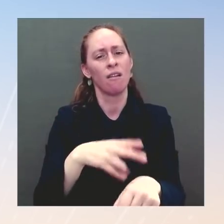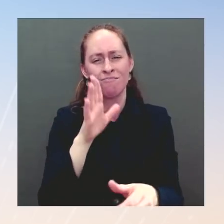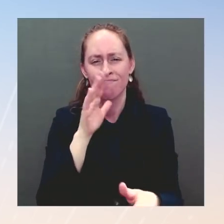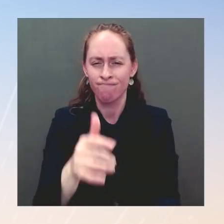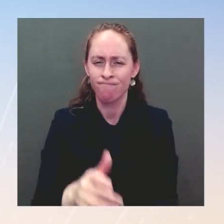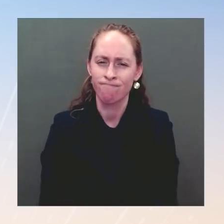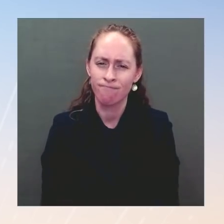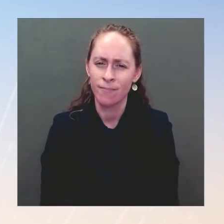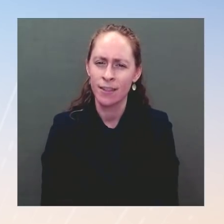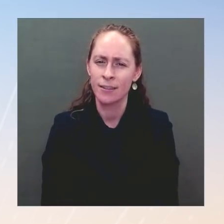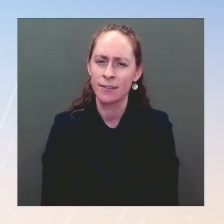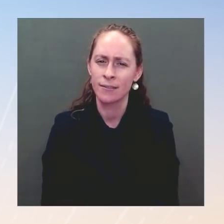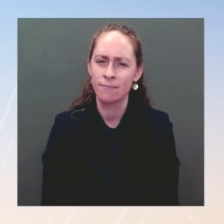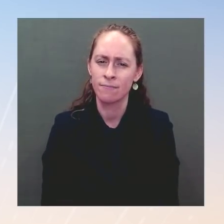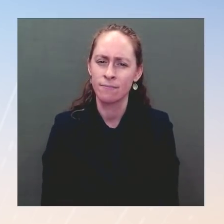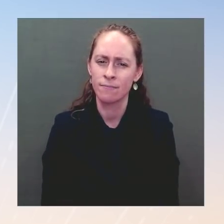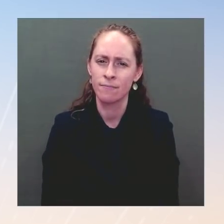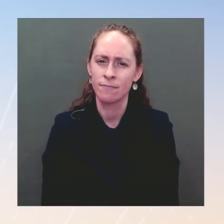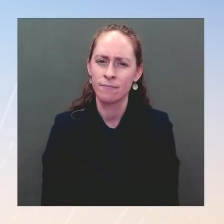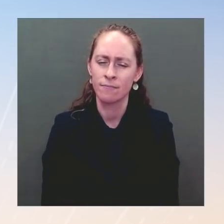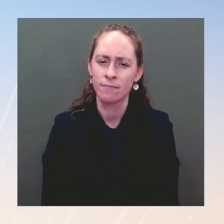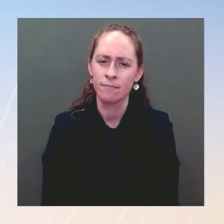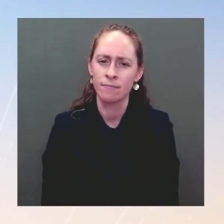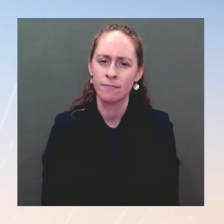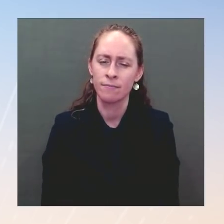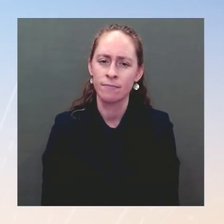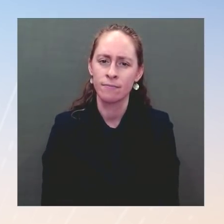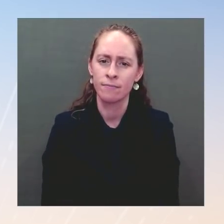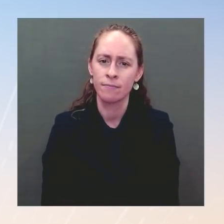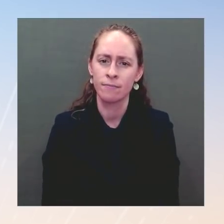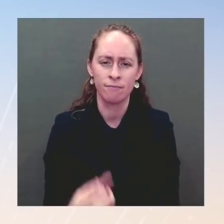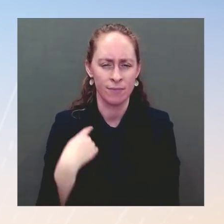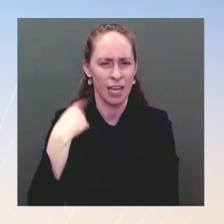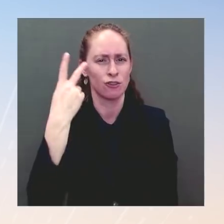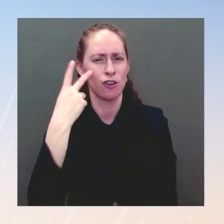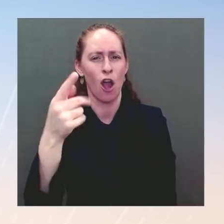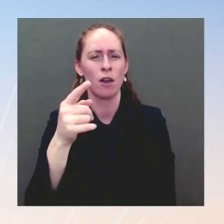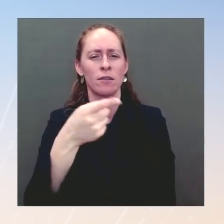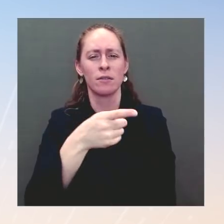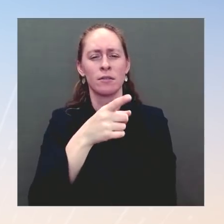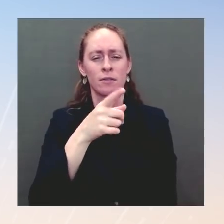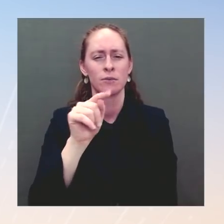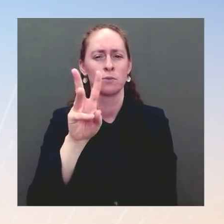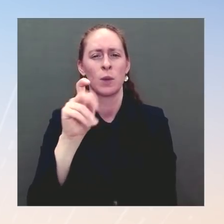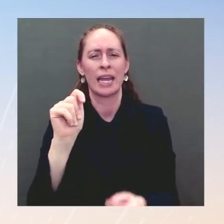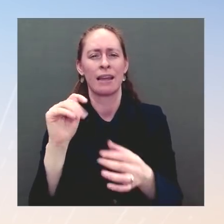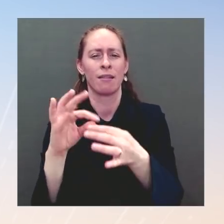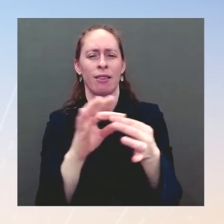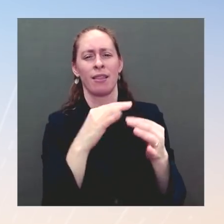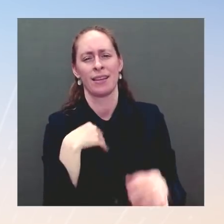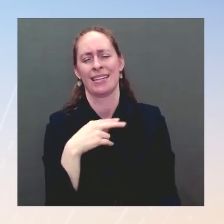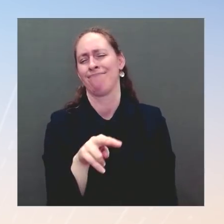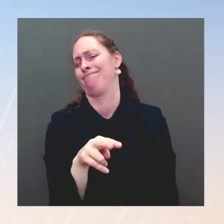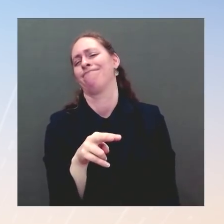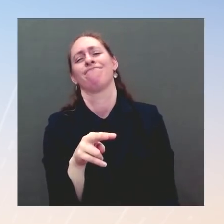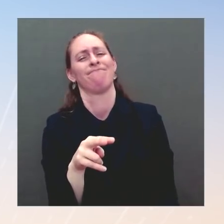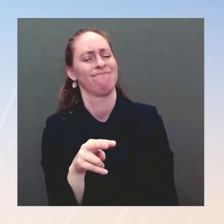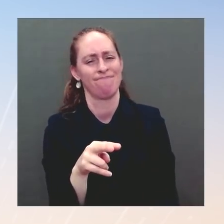about these type of actions we're seeing in Texas. The Press: And then, in Florida, Governor DeSantis's administration is moving forward